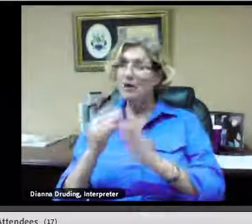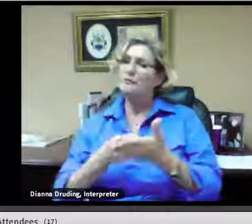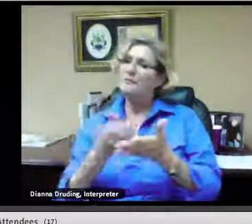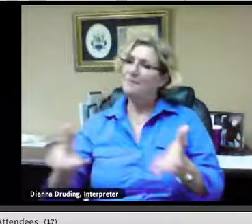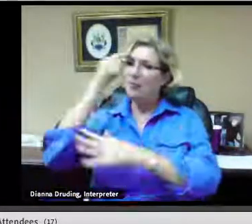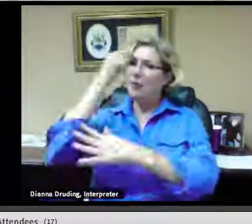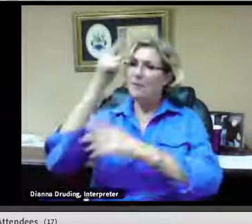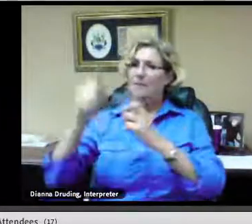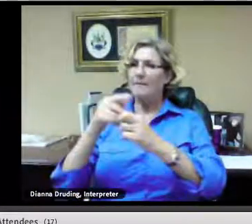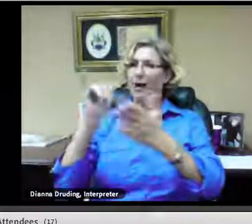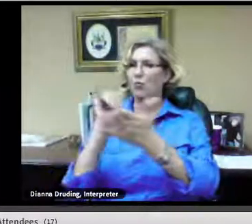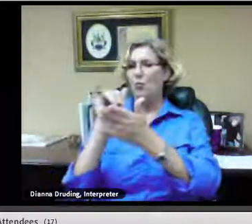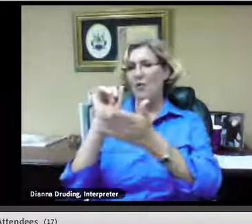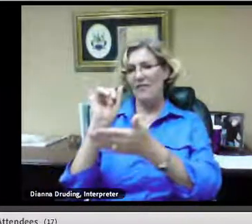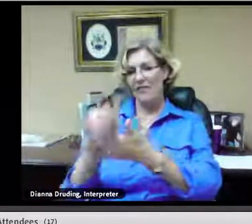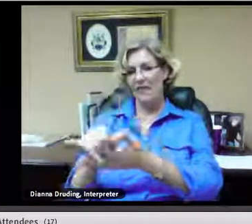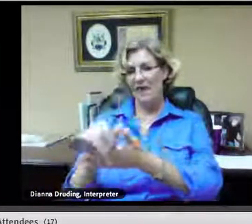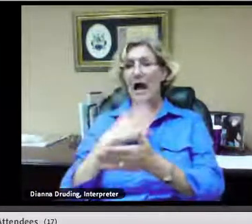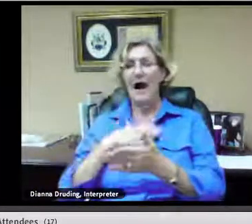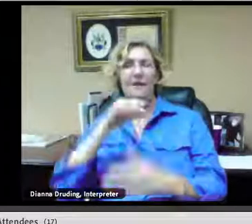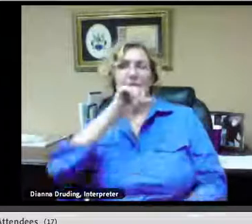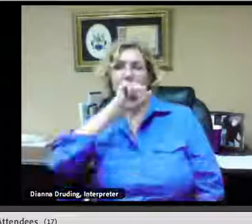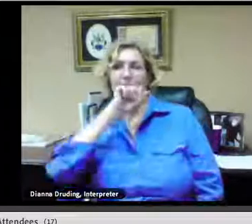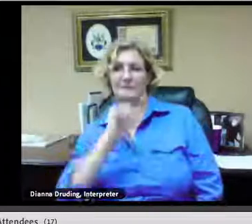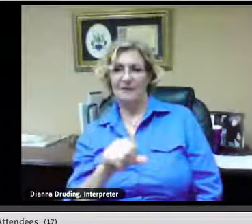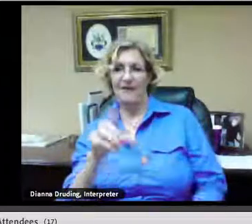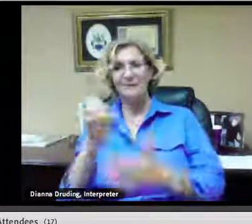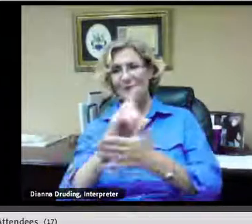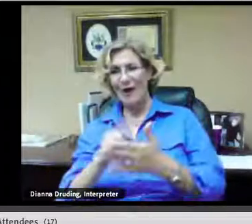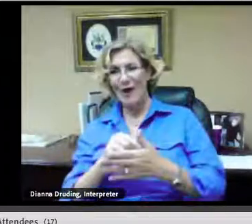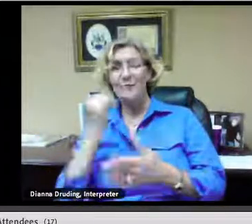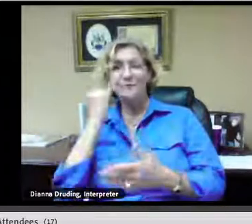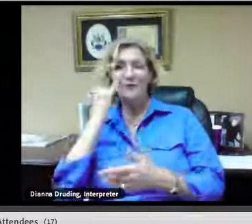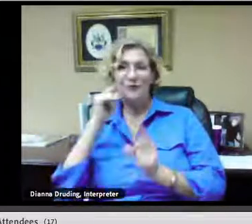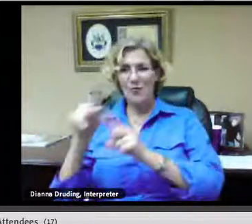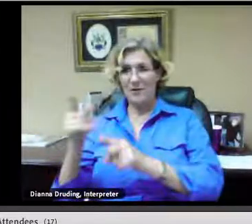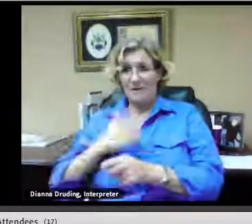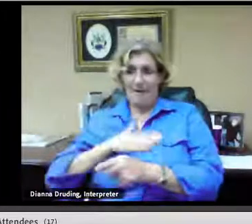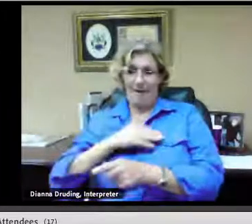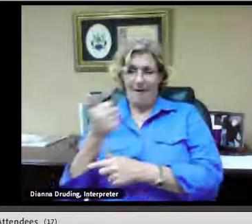If you've been on any other webinars or, you know, any speeches, I always try to include a diagram or two.